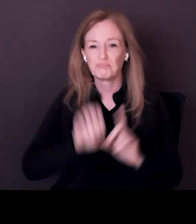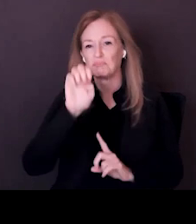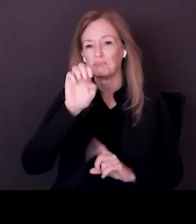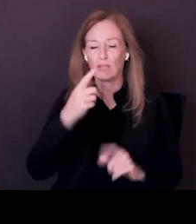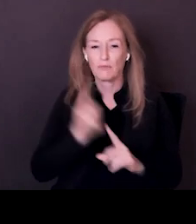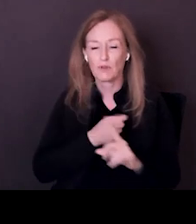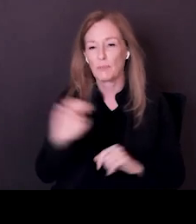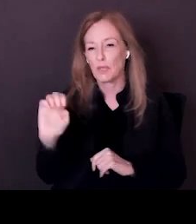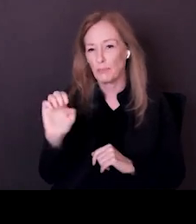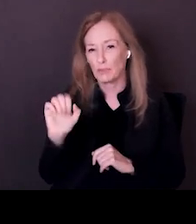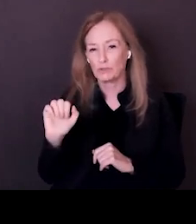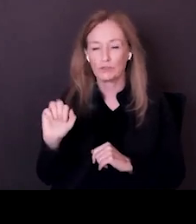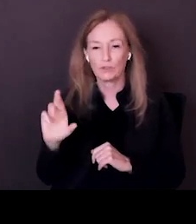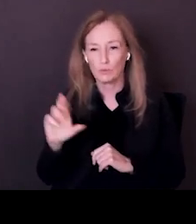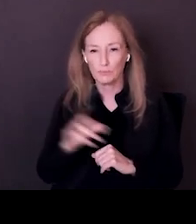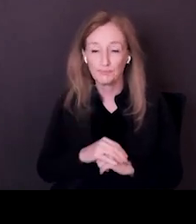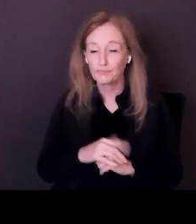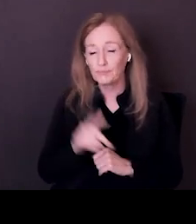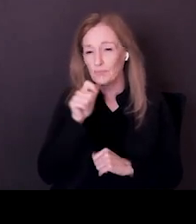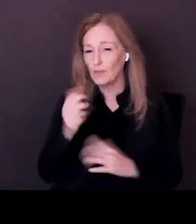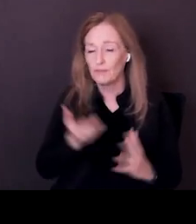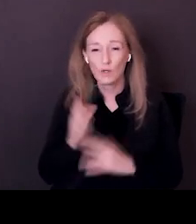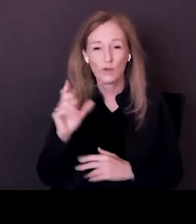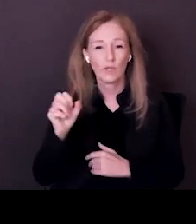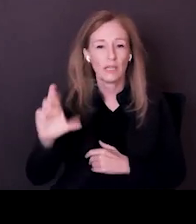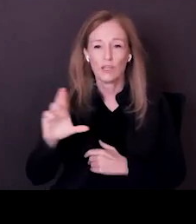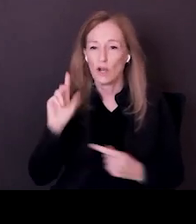THE EMERGENCY DEPARTMENT TO GET TO US, BUT THERE IS A ACCESS POINT.